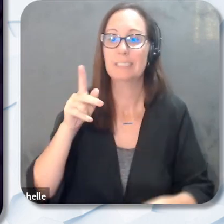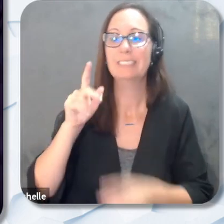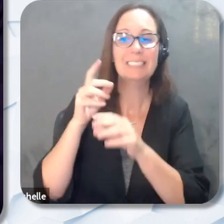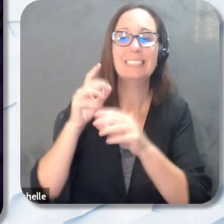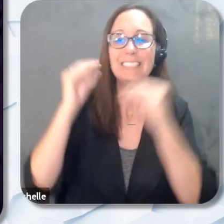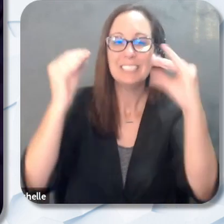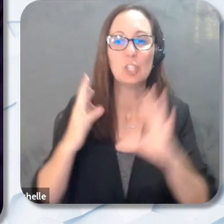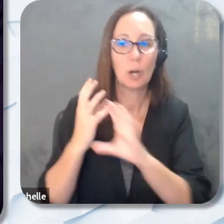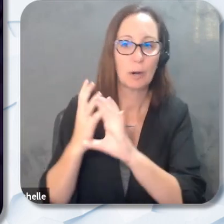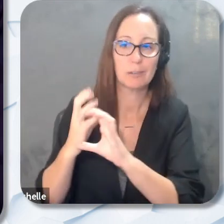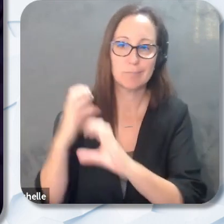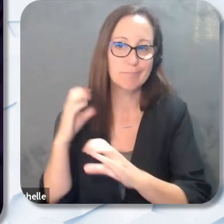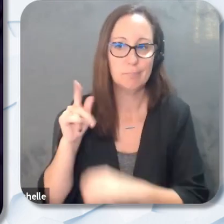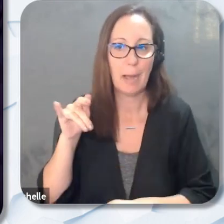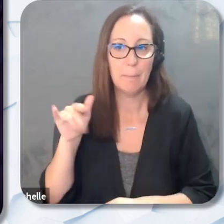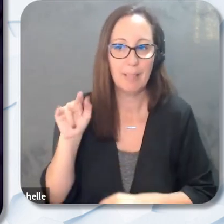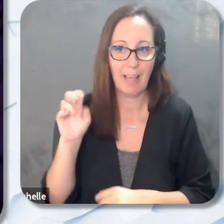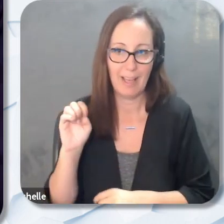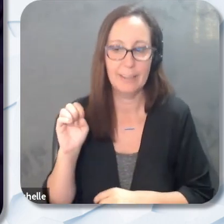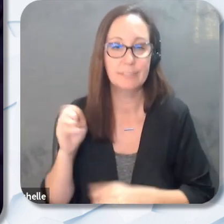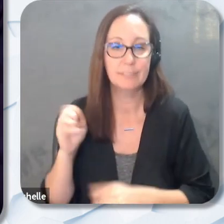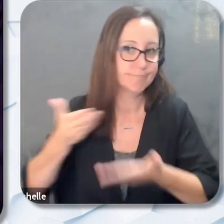And I think some of these resources will be addressed but just wanted to flag,